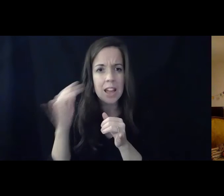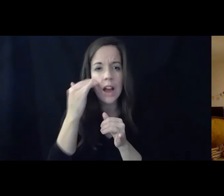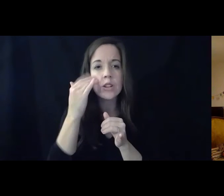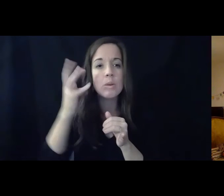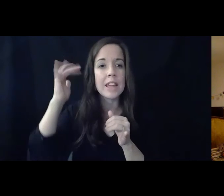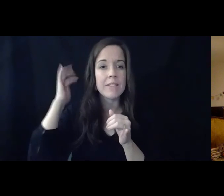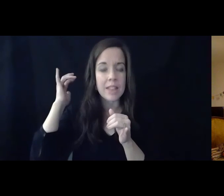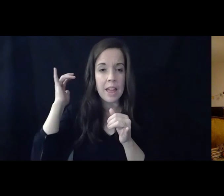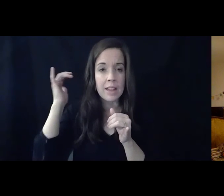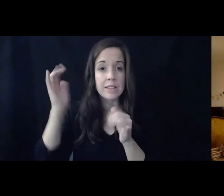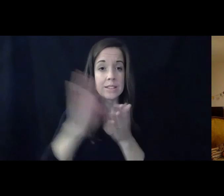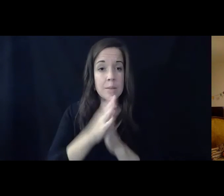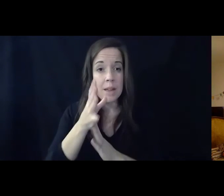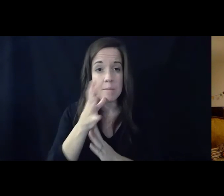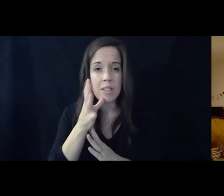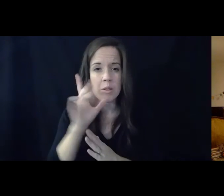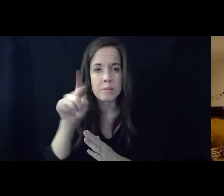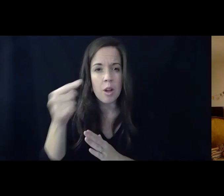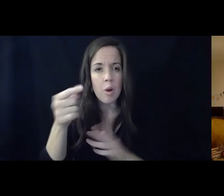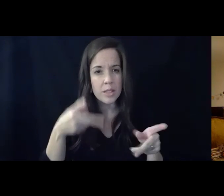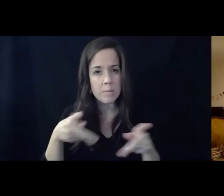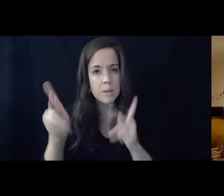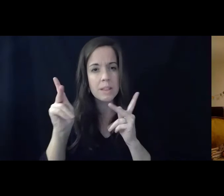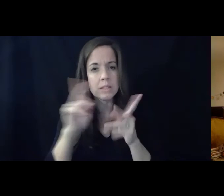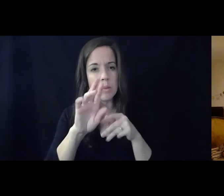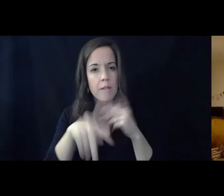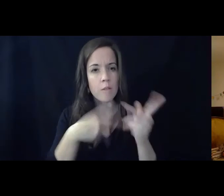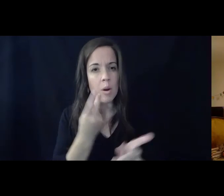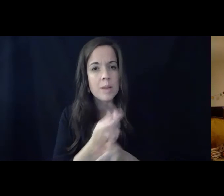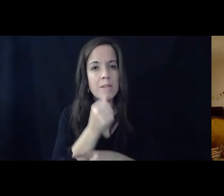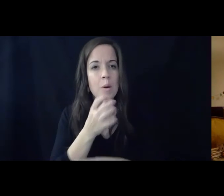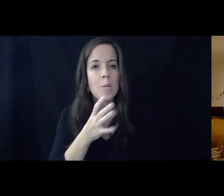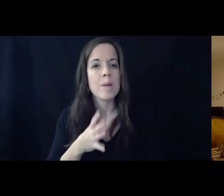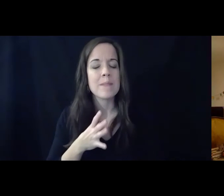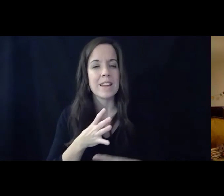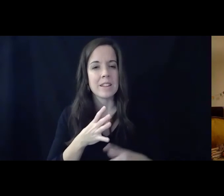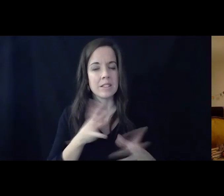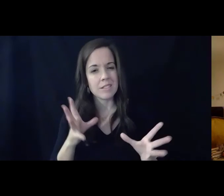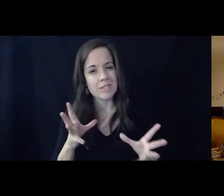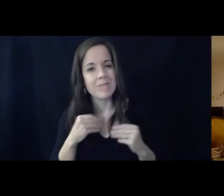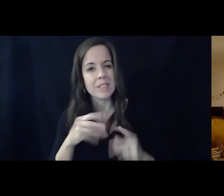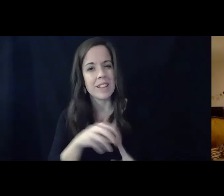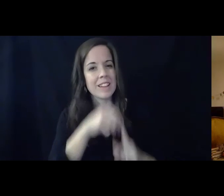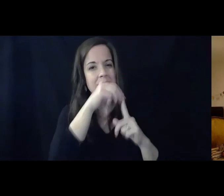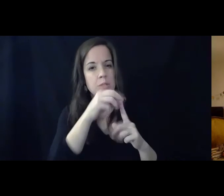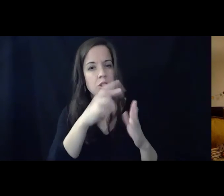to be a mother was to be the only permissible form of a woman, the begrudging exception to the rule of our worth- lessness.